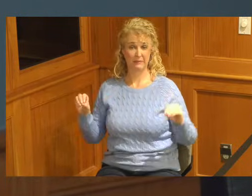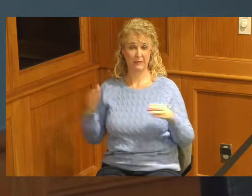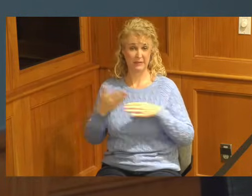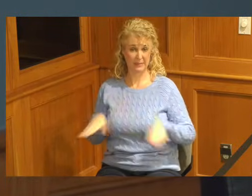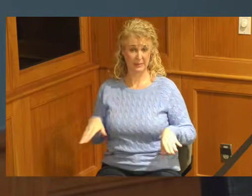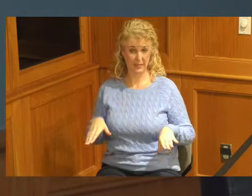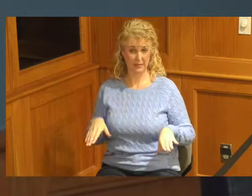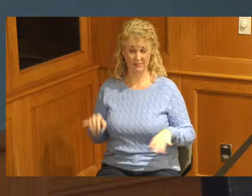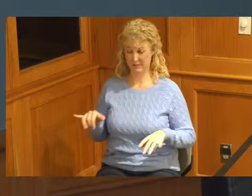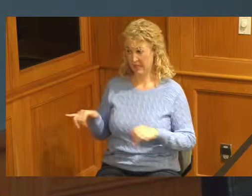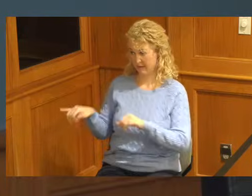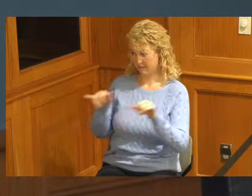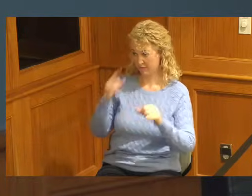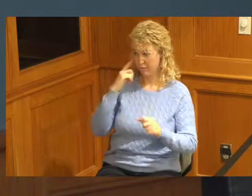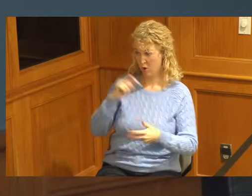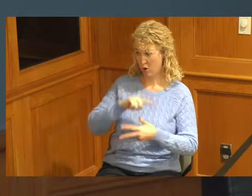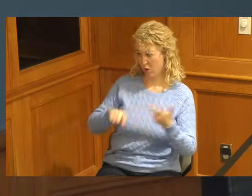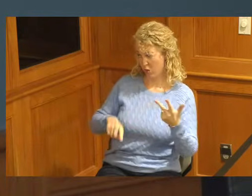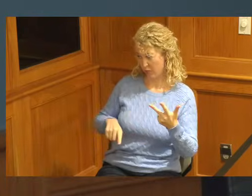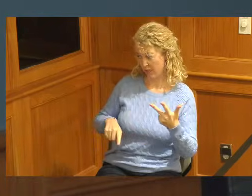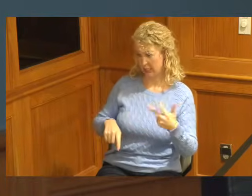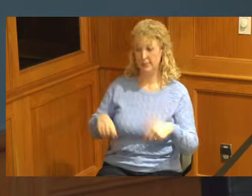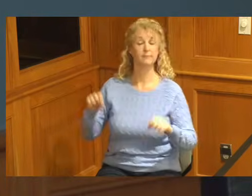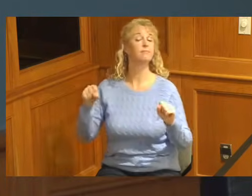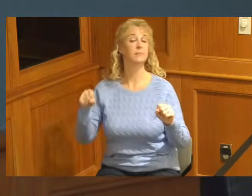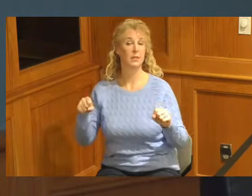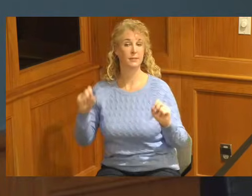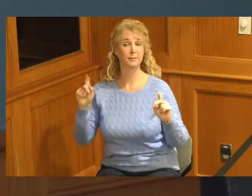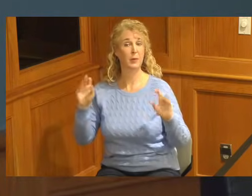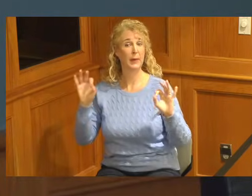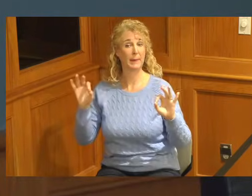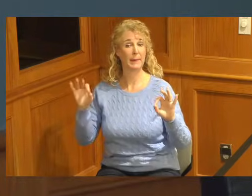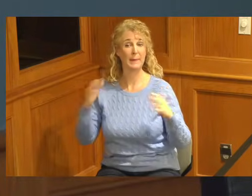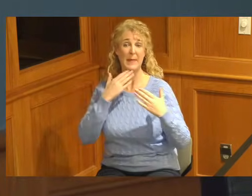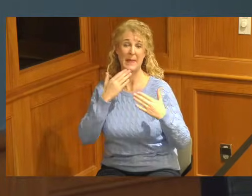the standard for all three of these. Yes. Okay. Yeah. All right. Thank you. Thank you